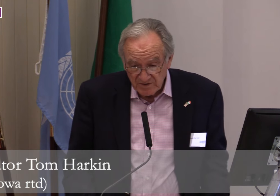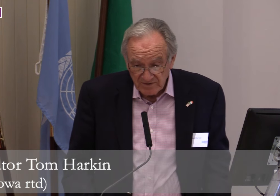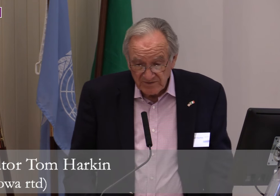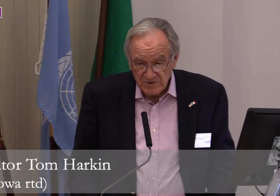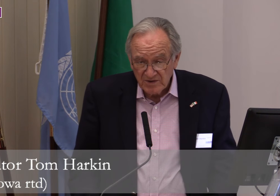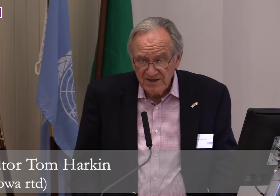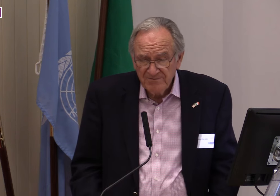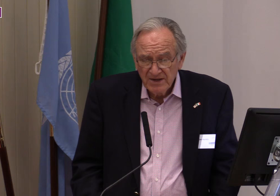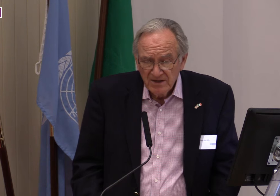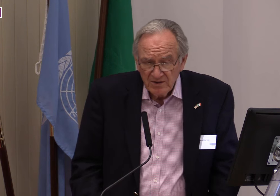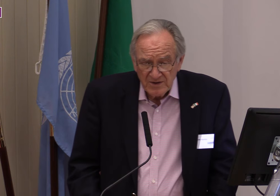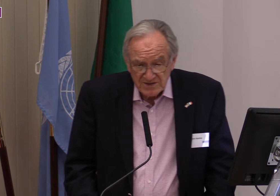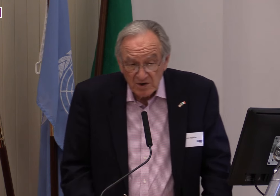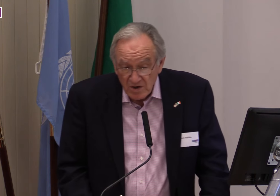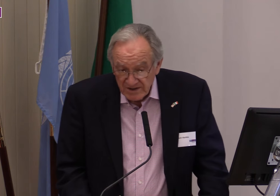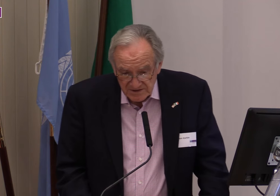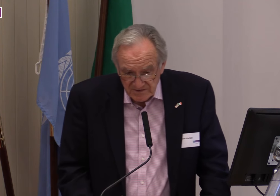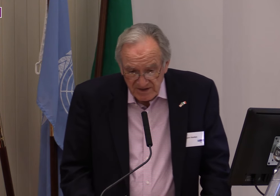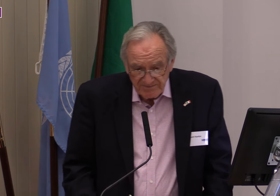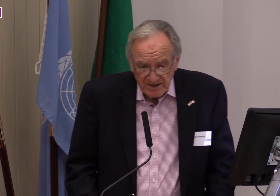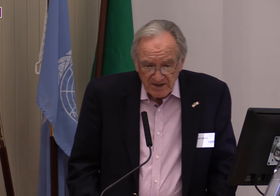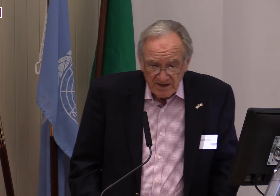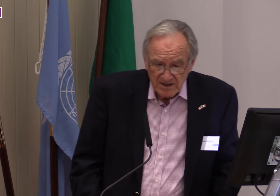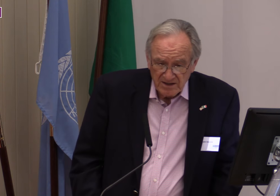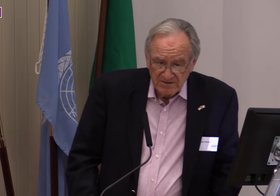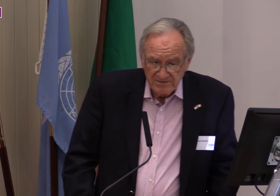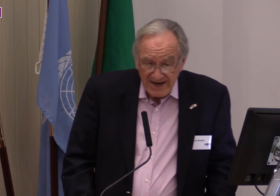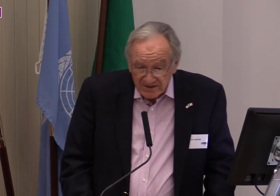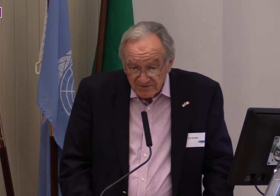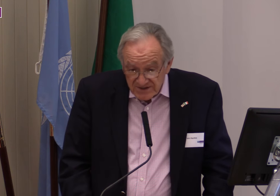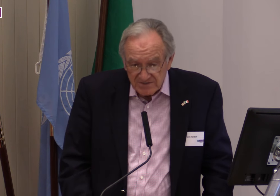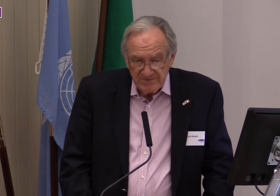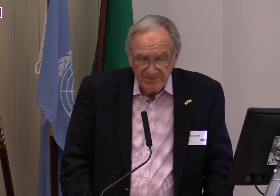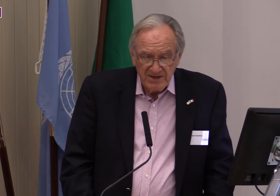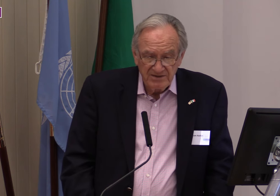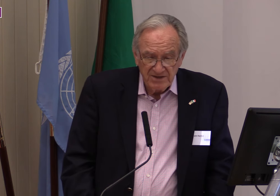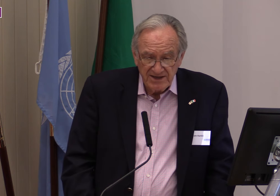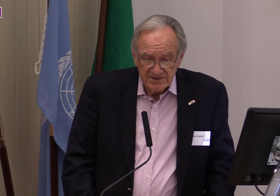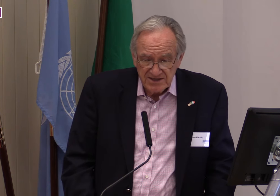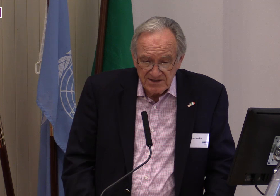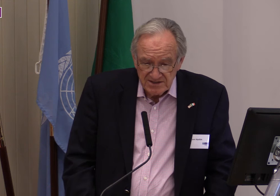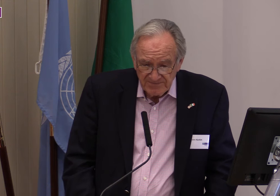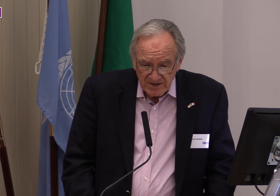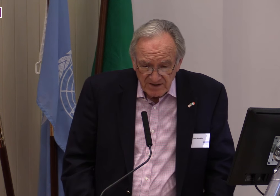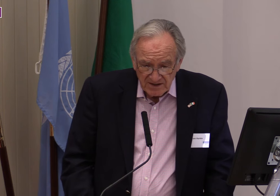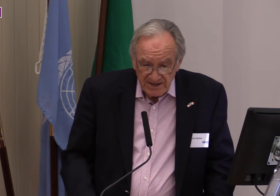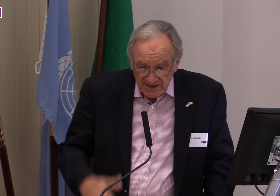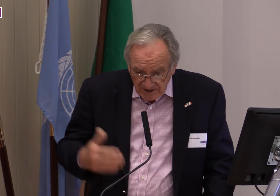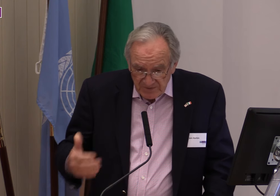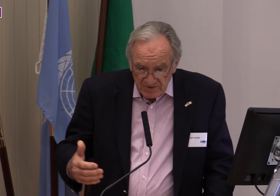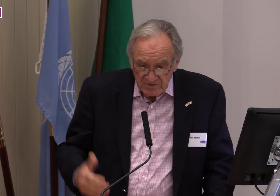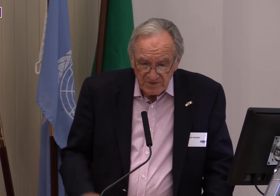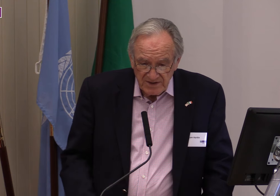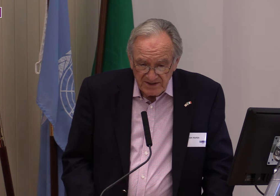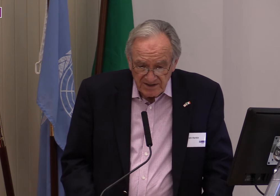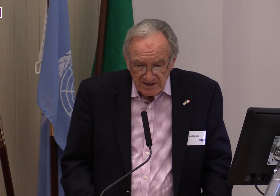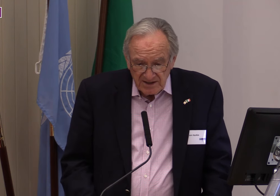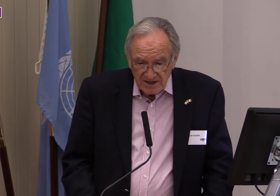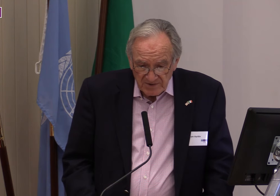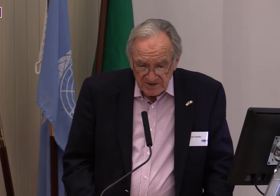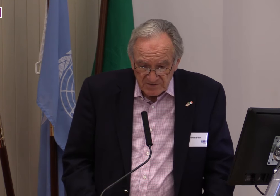hear from shortly who has a long history of activism in the US, leading up to the Americans